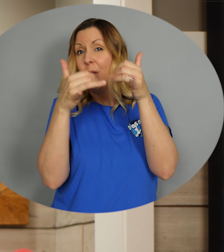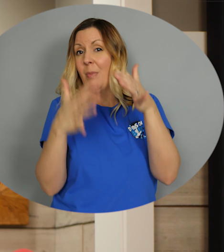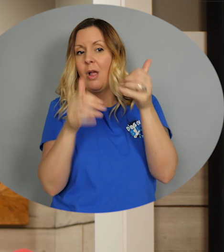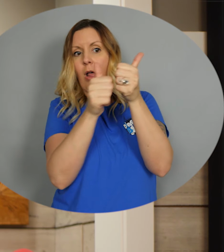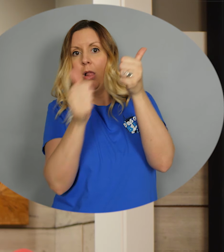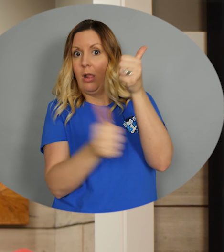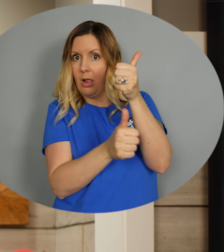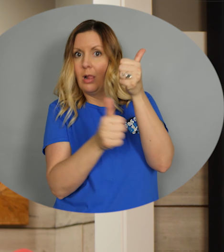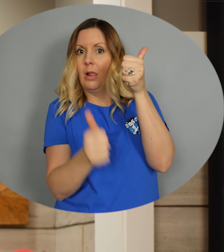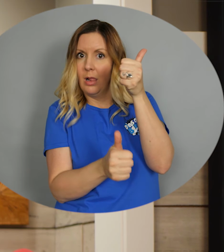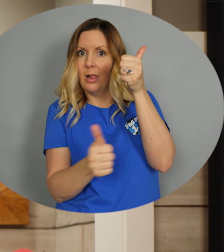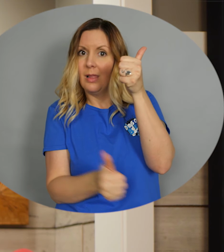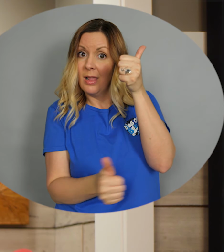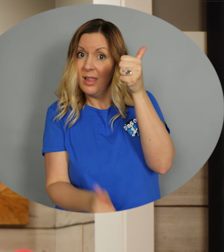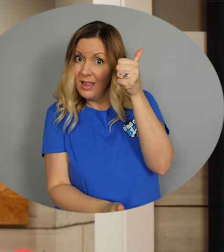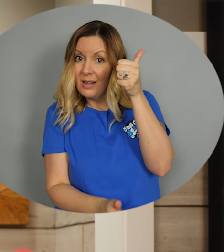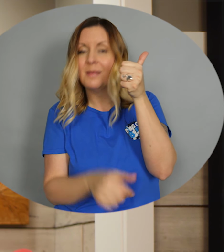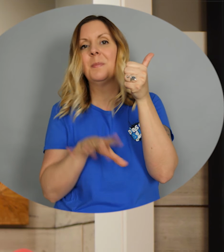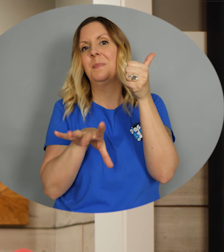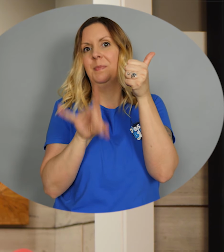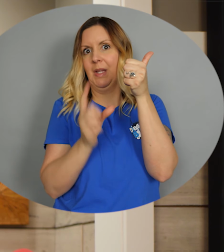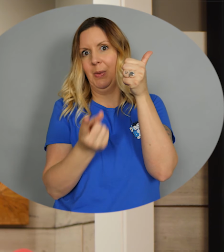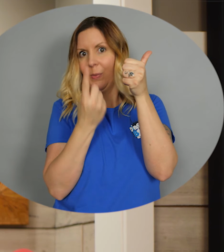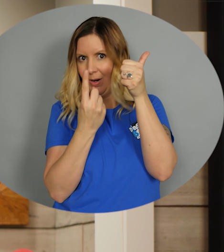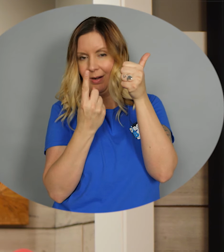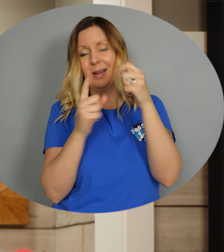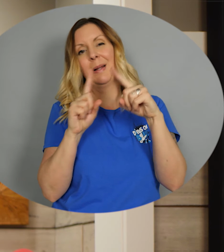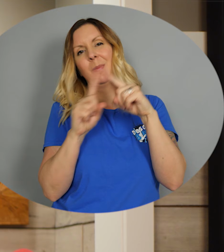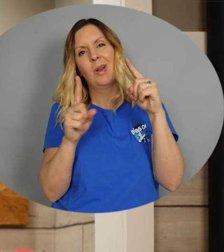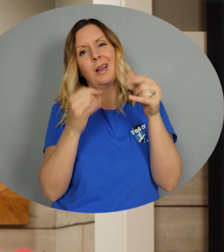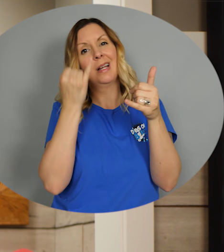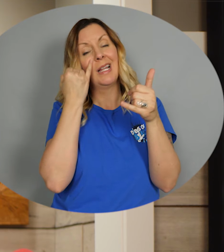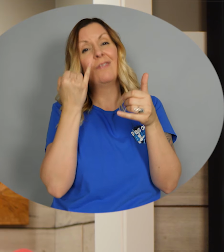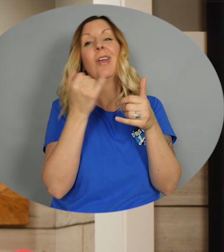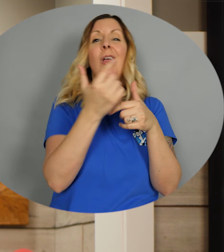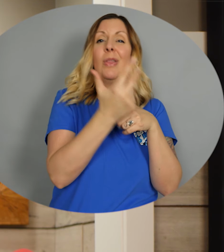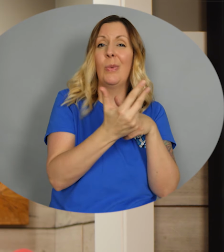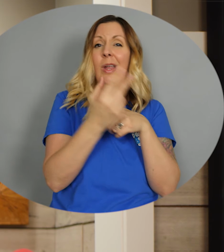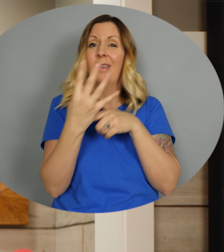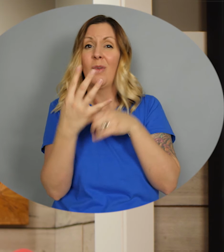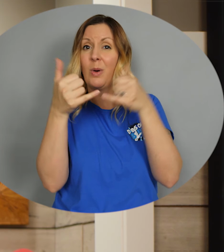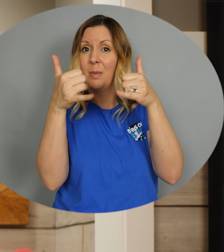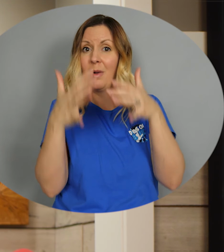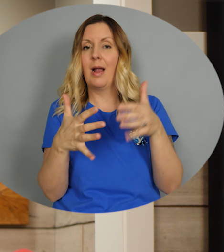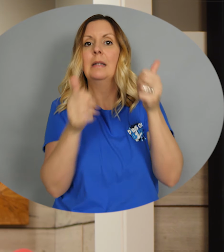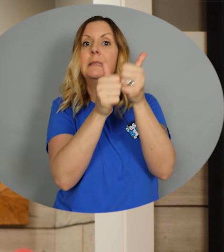turn to collect. And if you have 3 or 4 players, the second highest ranked player also takes